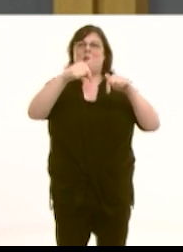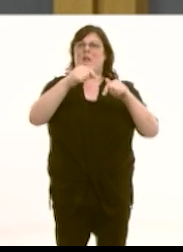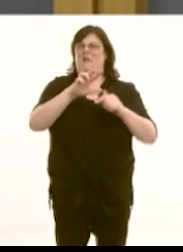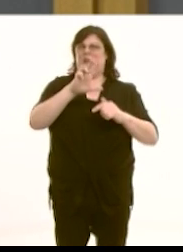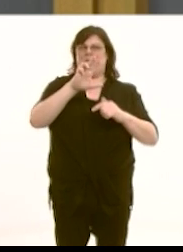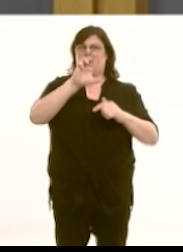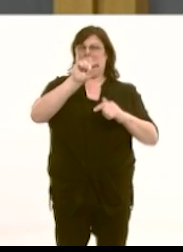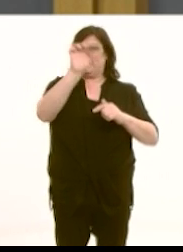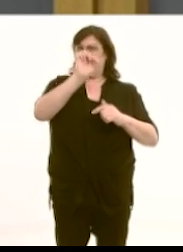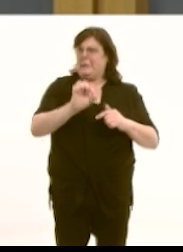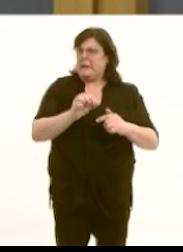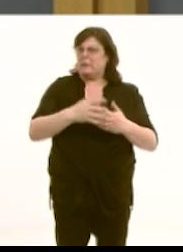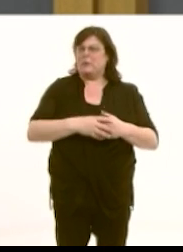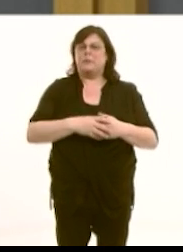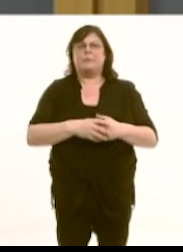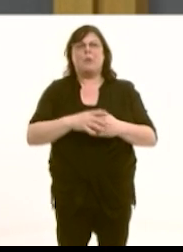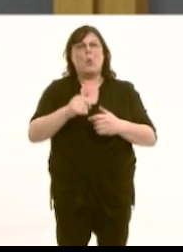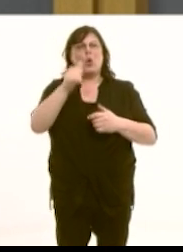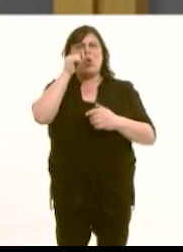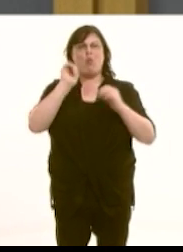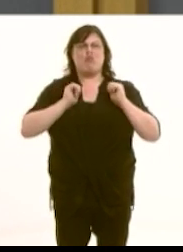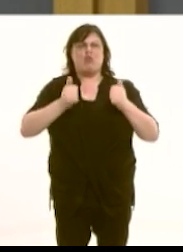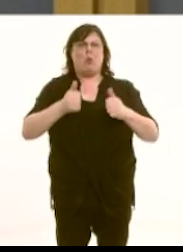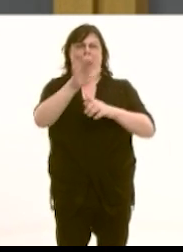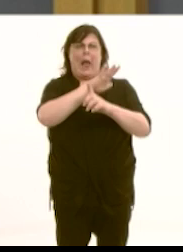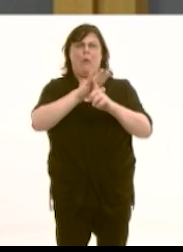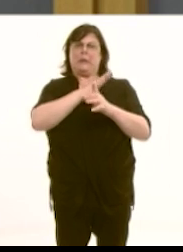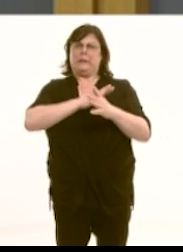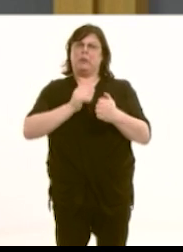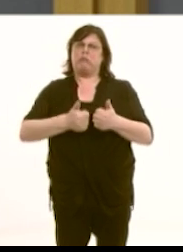Given that connectivity is so important in rural areas, what has prevented the Welsh